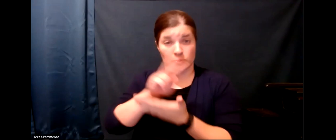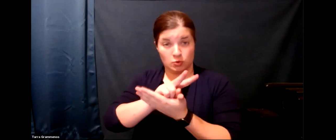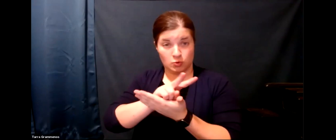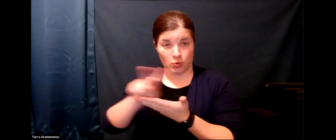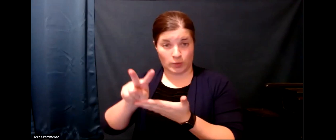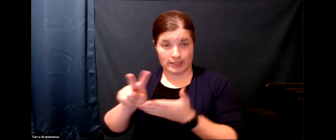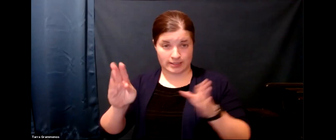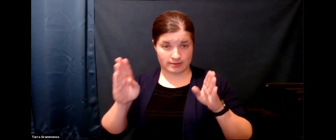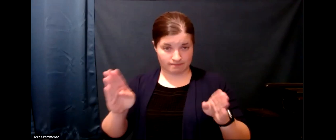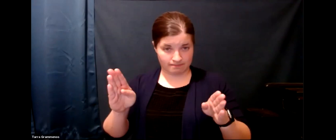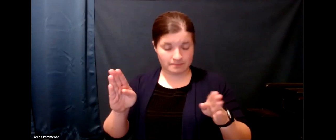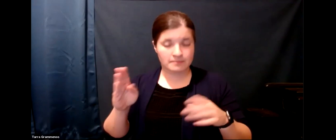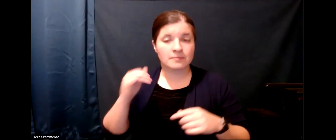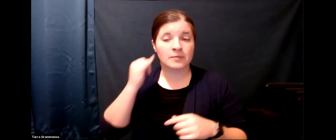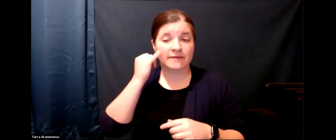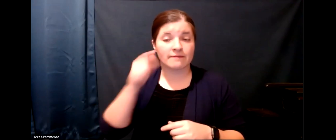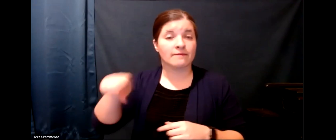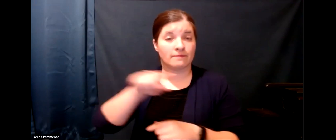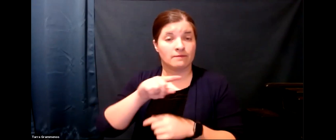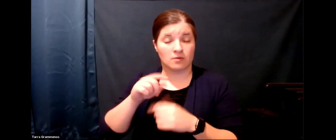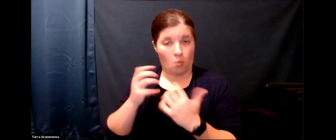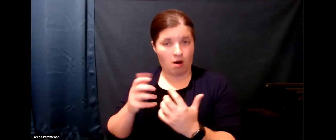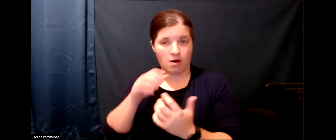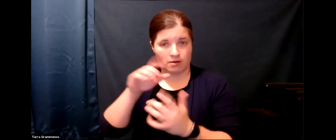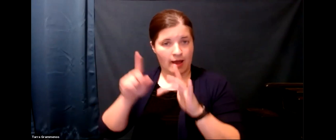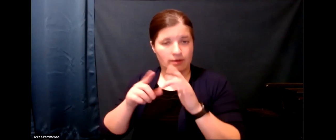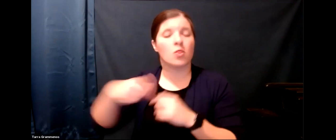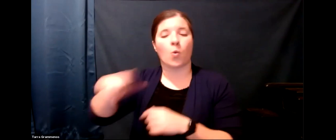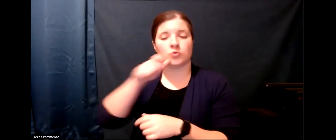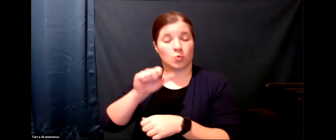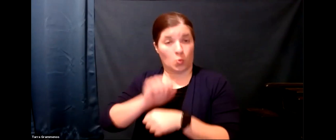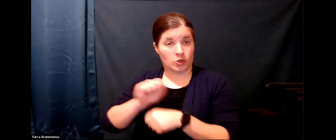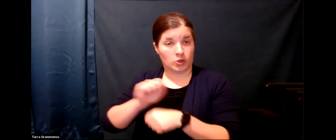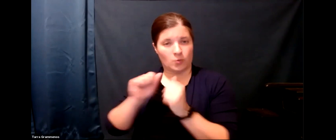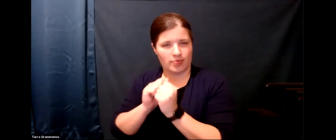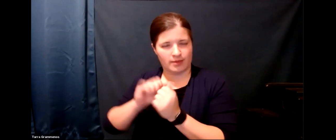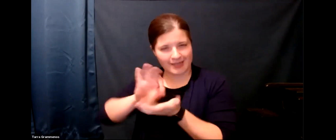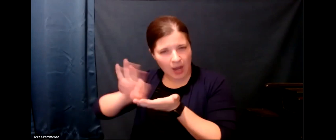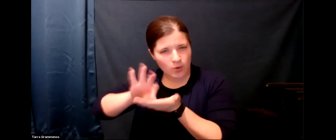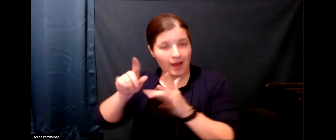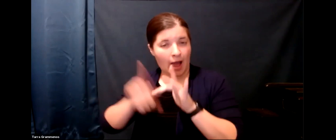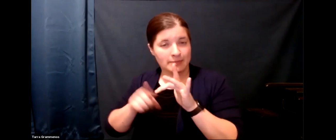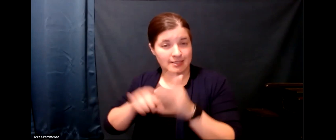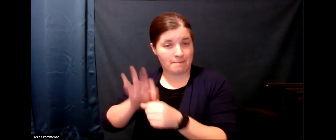folks who are working with the absentee ballot counting can open the ballots and count them.